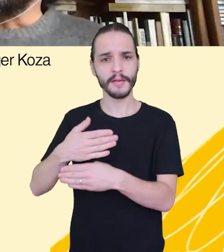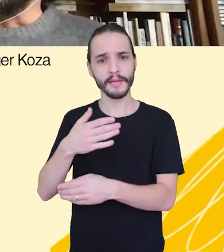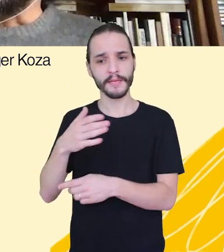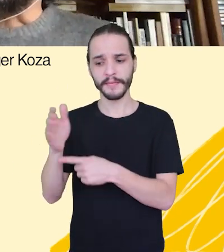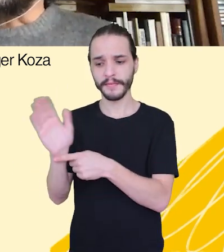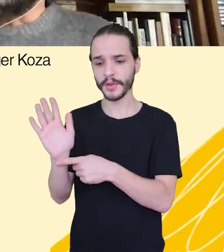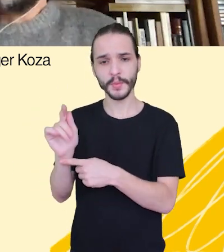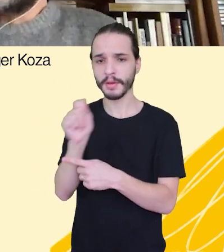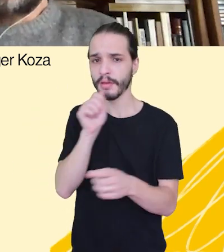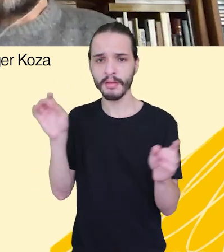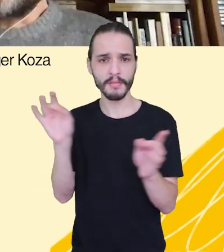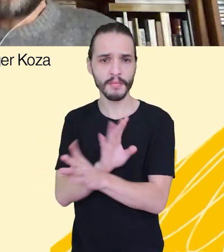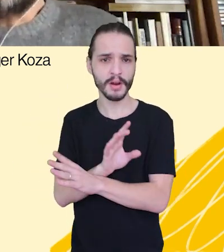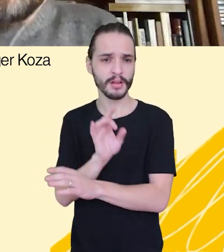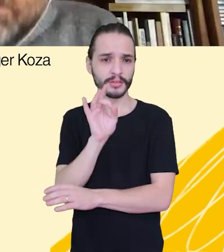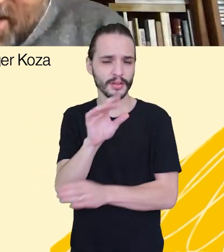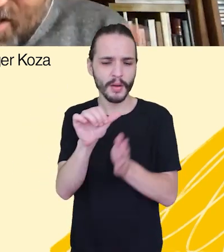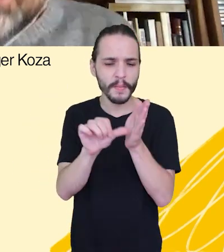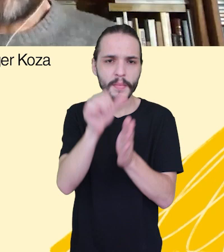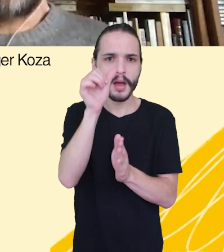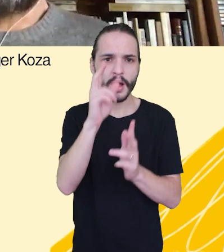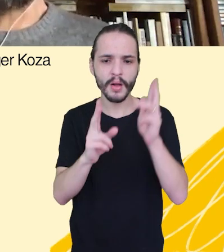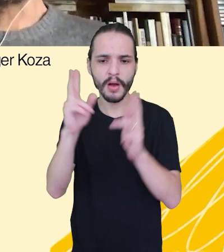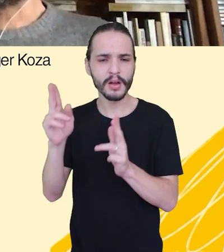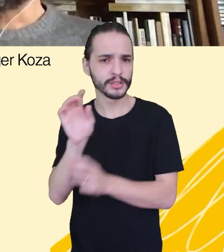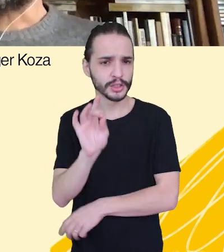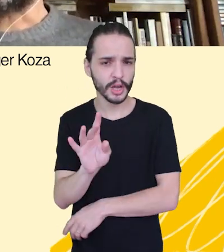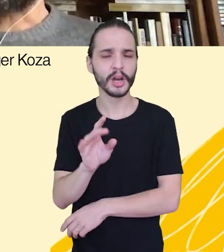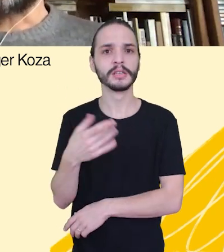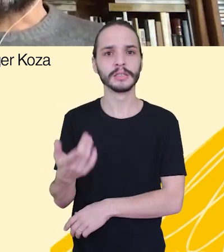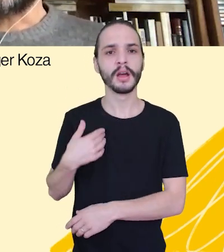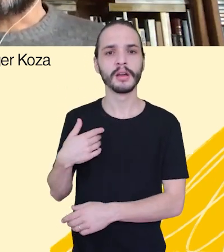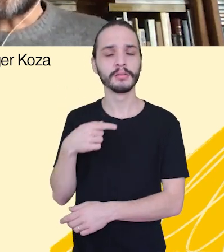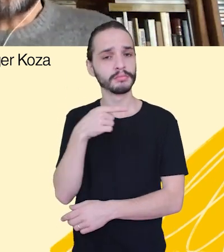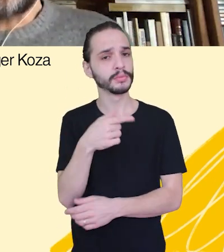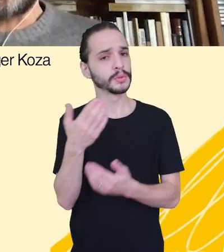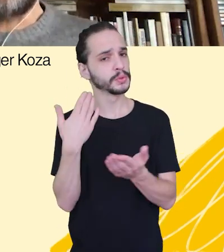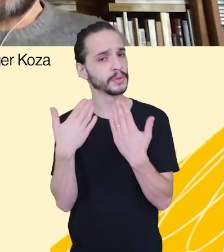I was telling something near to you, like about the necessity.